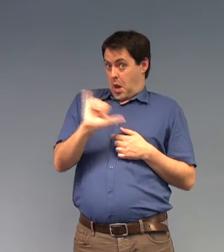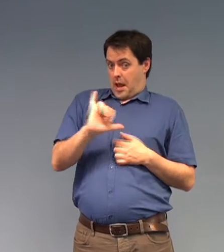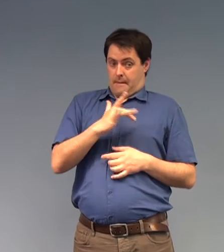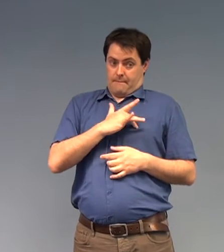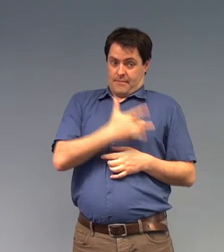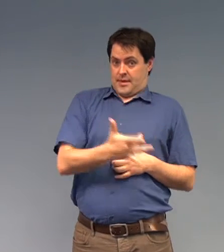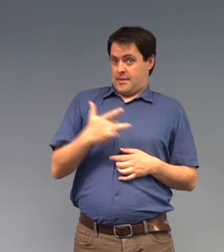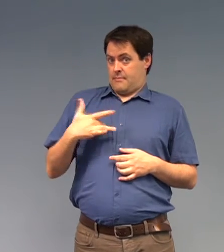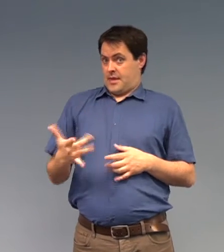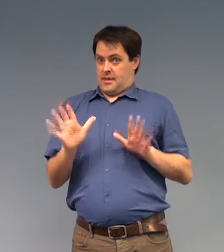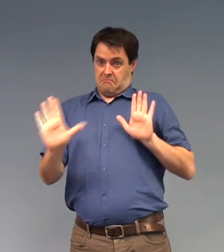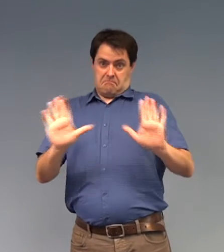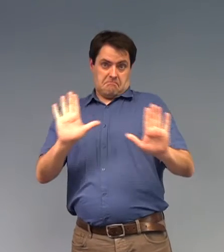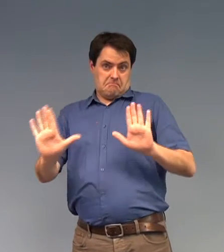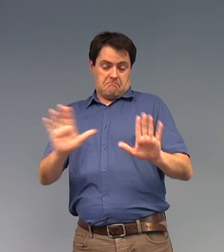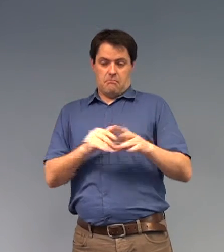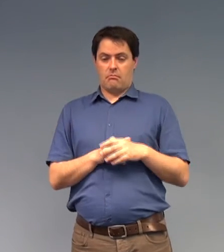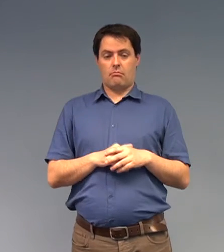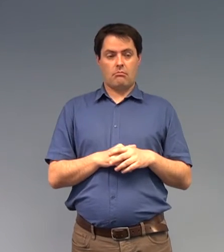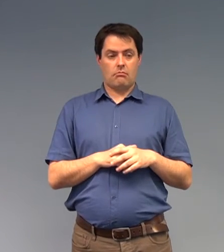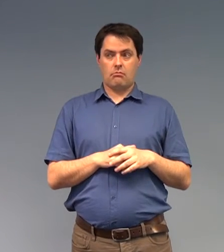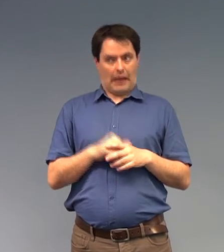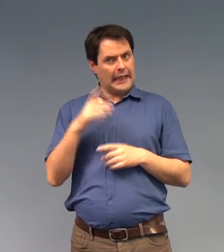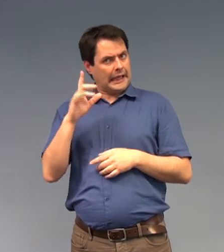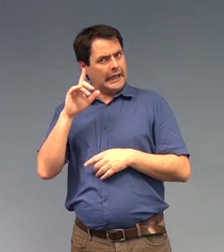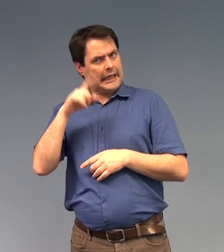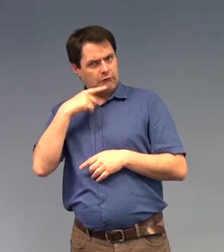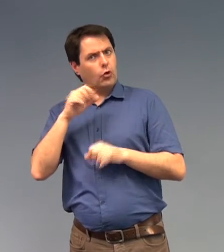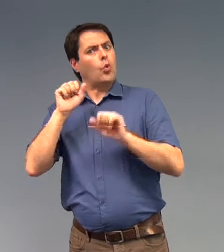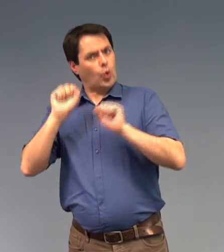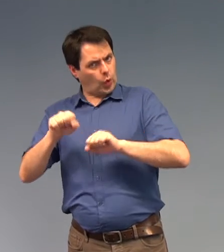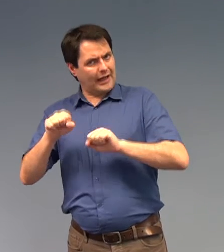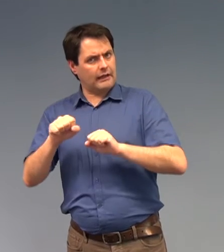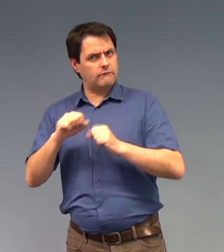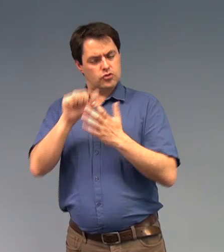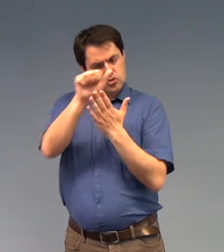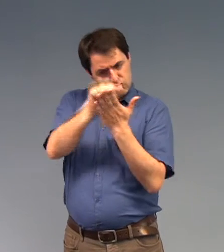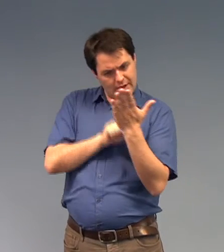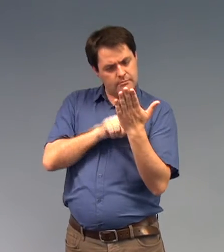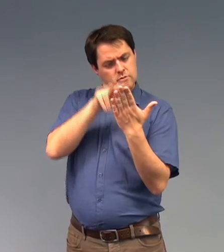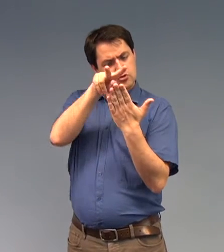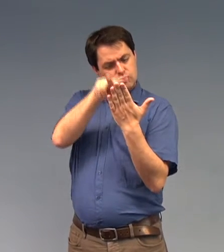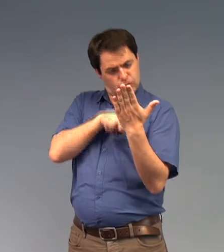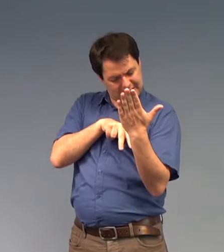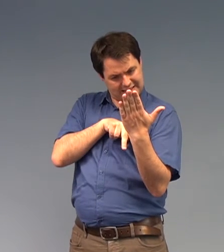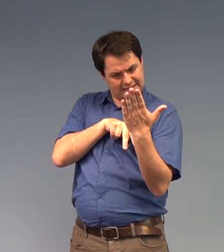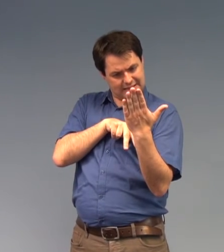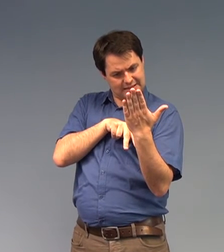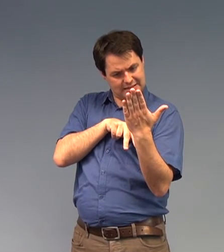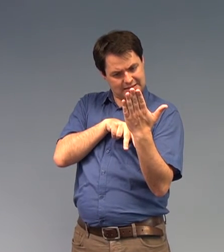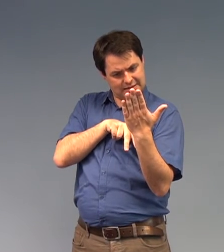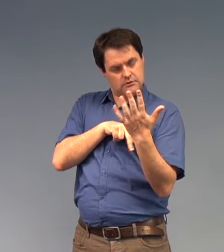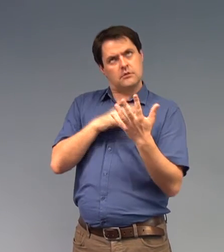and the hearing interpreters seem to follow an interpretation process more.